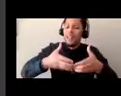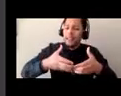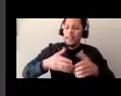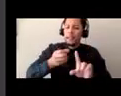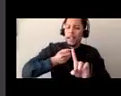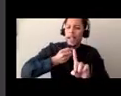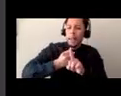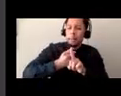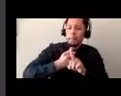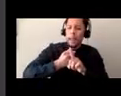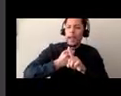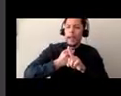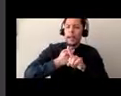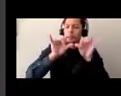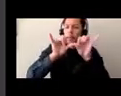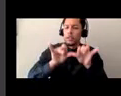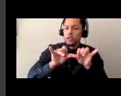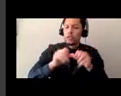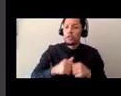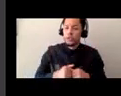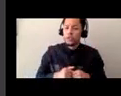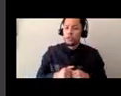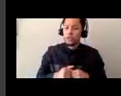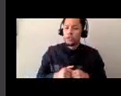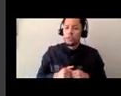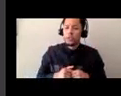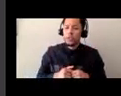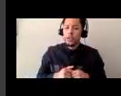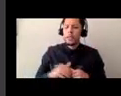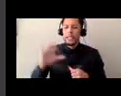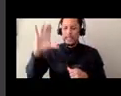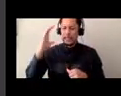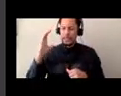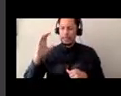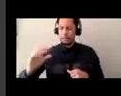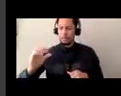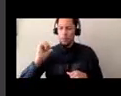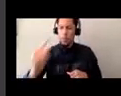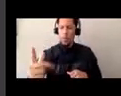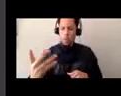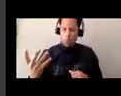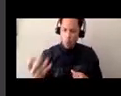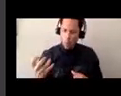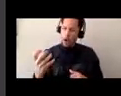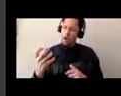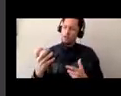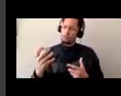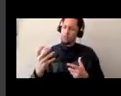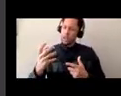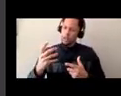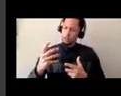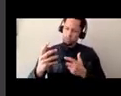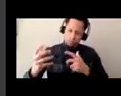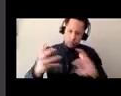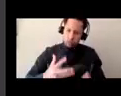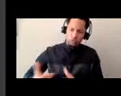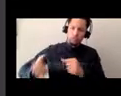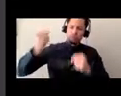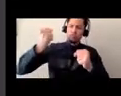But that many of you want to have that greater impact and to stay to be able to adapt, which